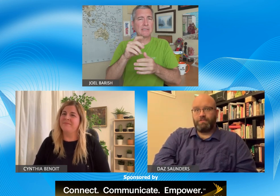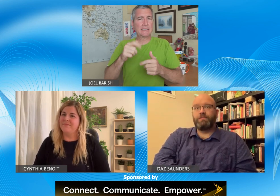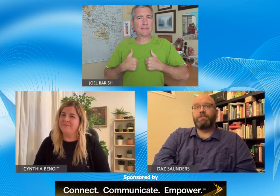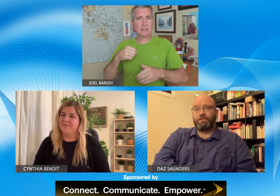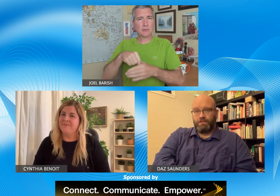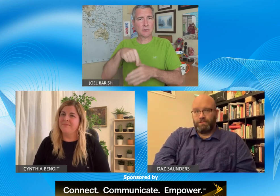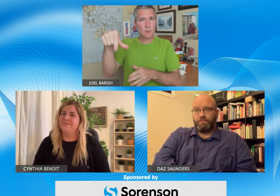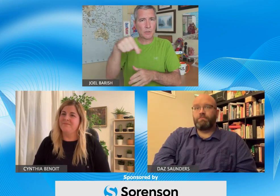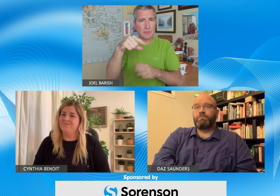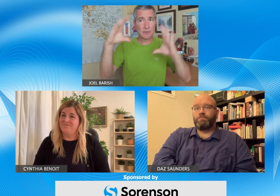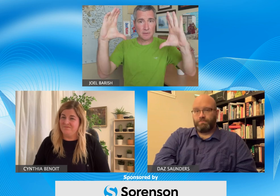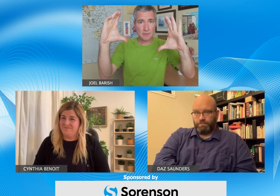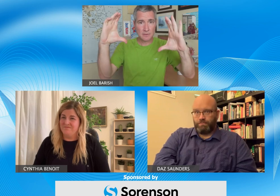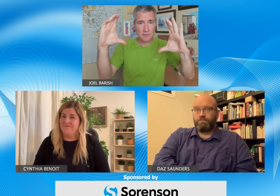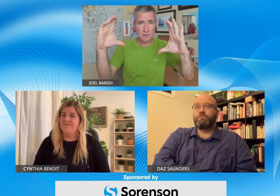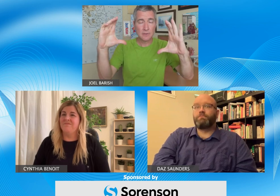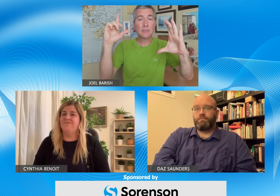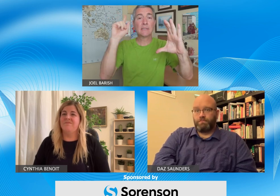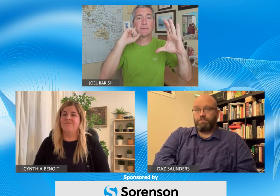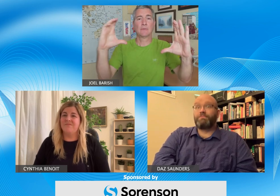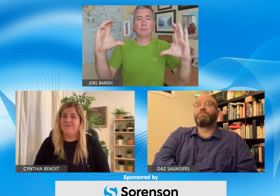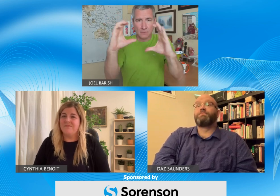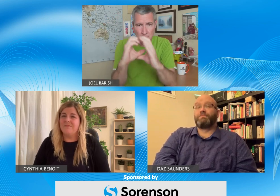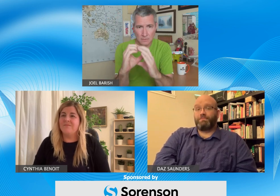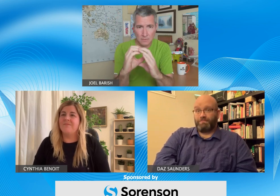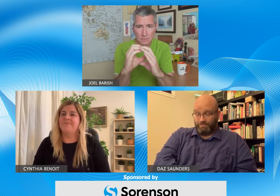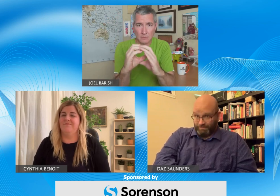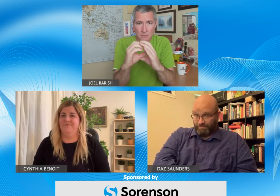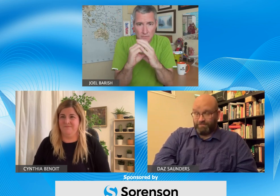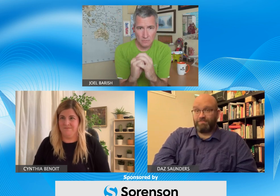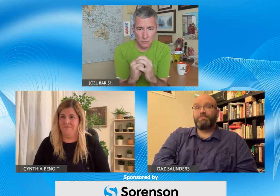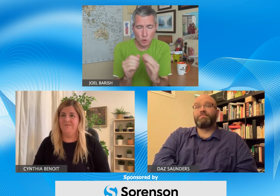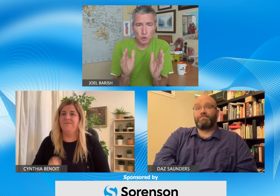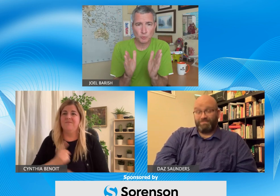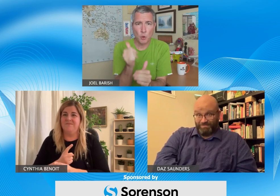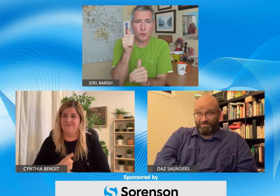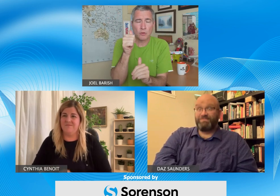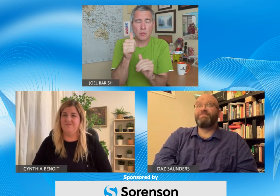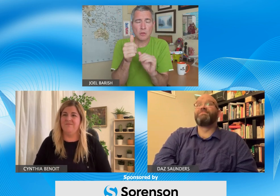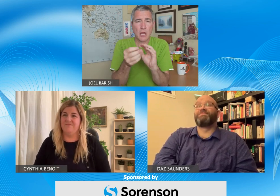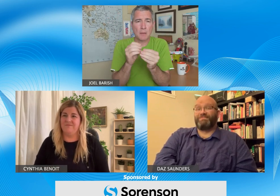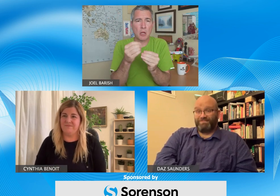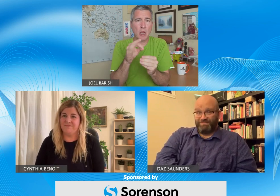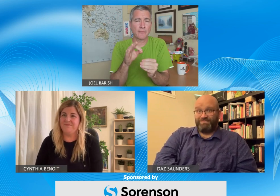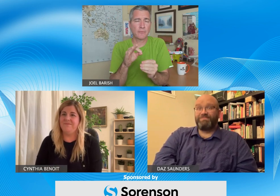Deaf LSQ users there are in Canada. Looking at the French speaking population in Quebec,